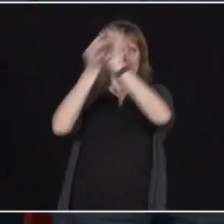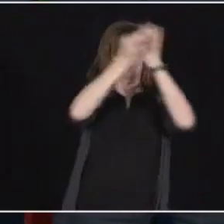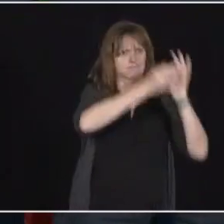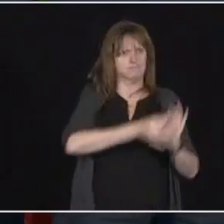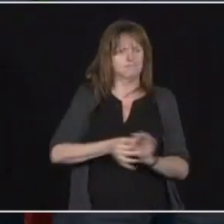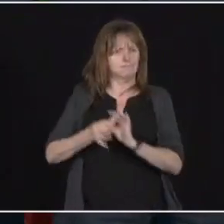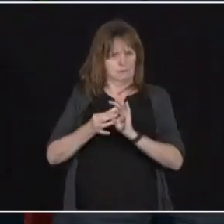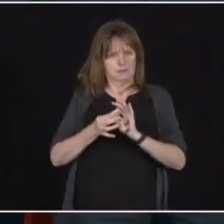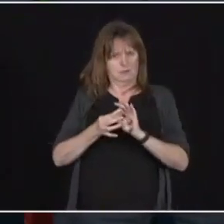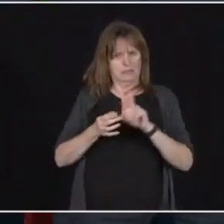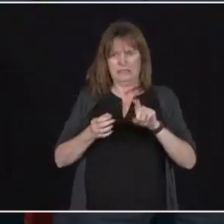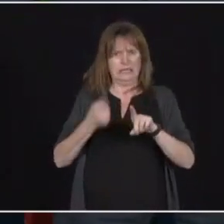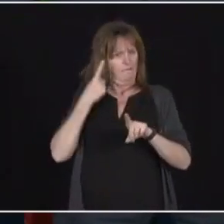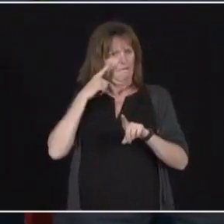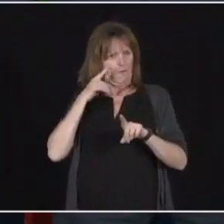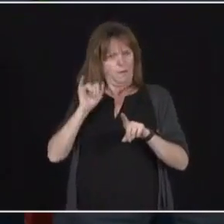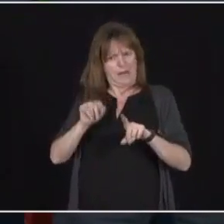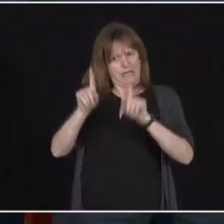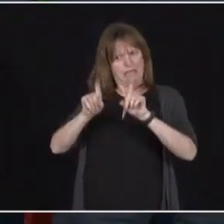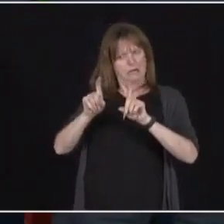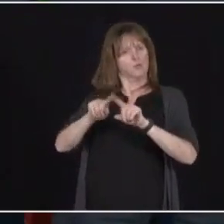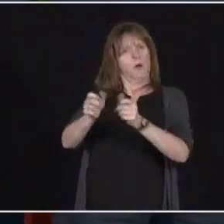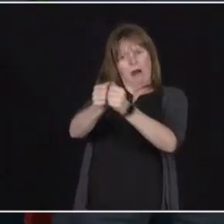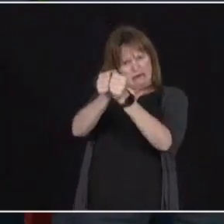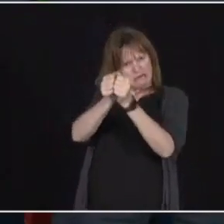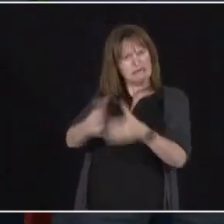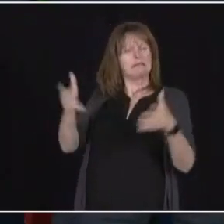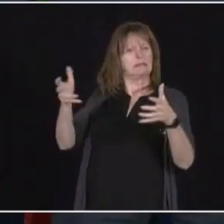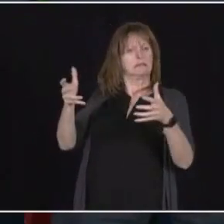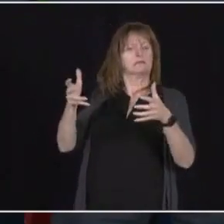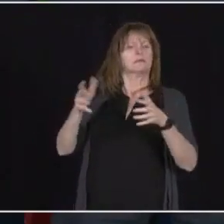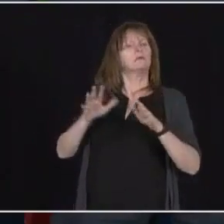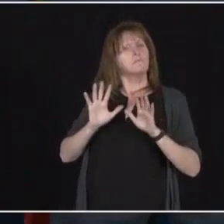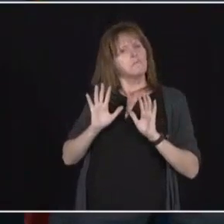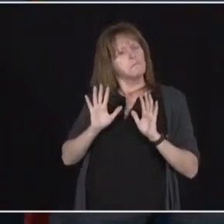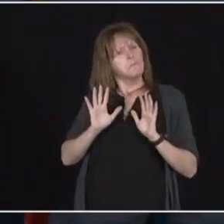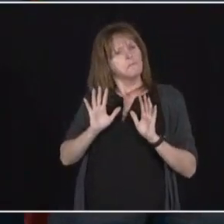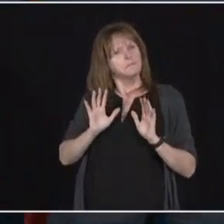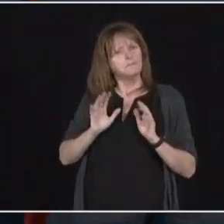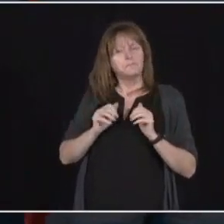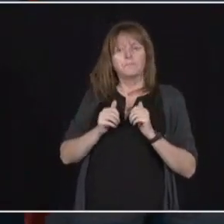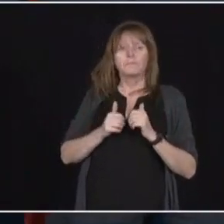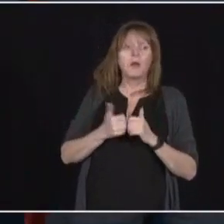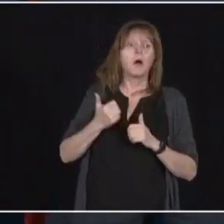some private labs. We know that we need the capacity to do the testing for COVID-19.